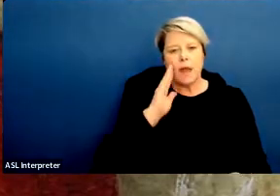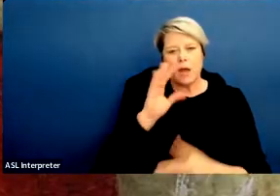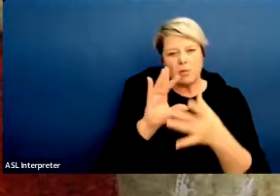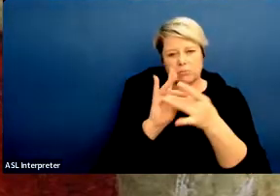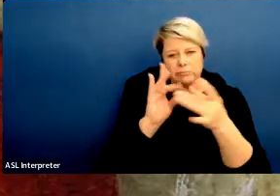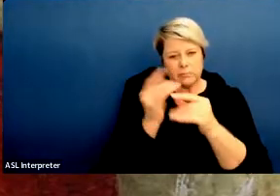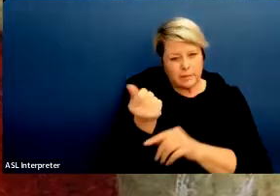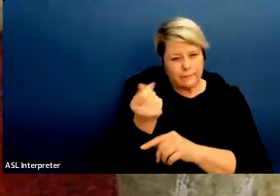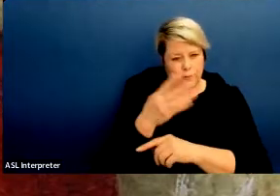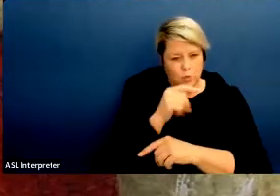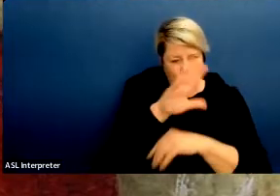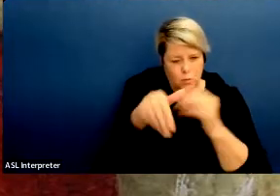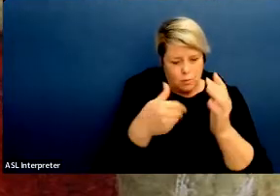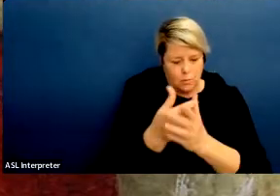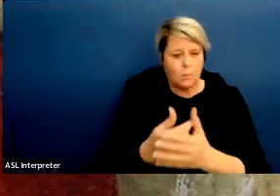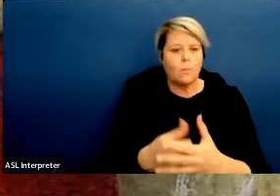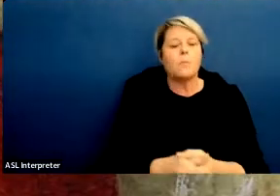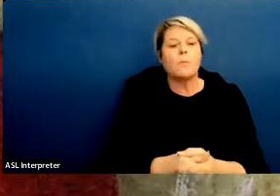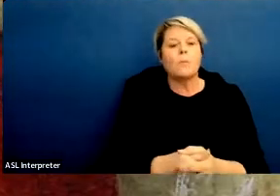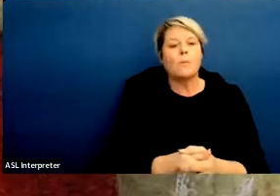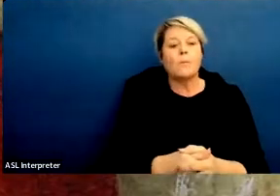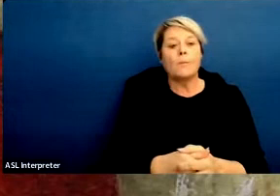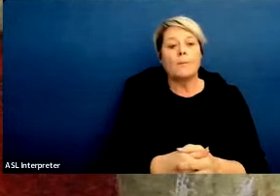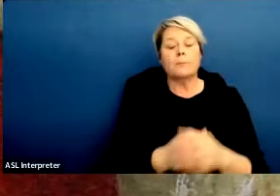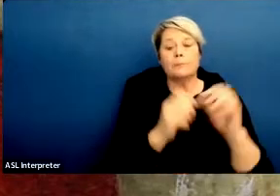that library. And I am just going to speak act a